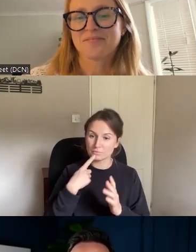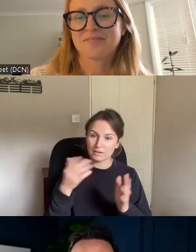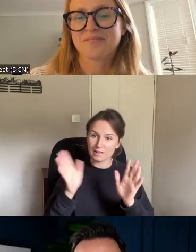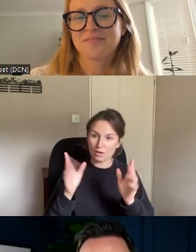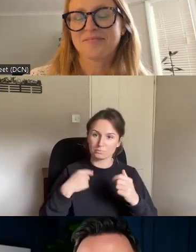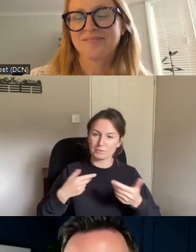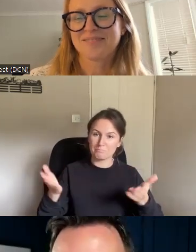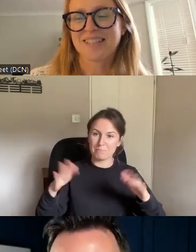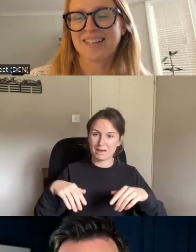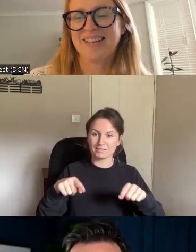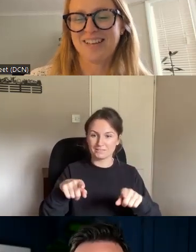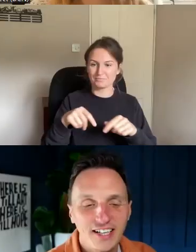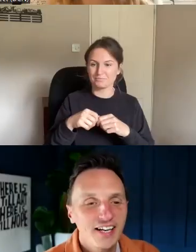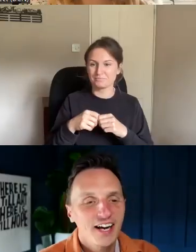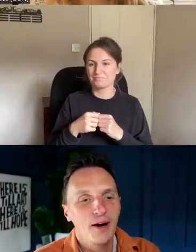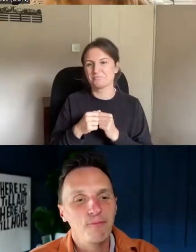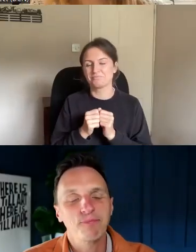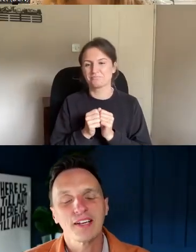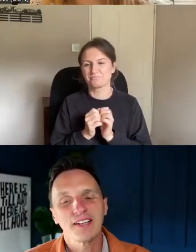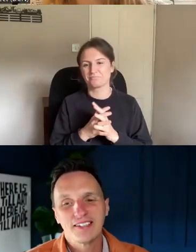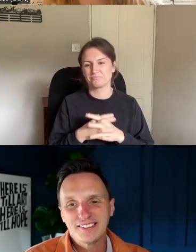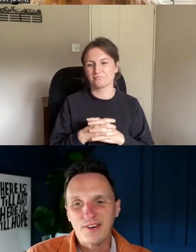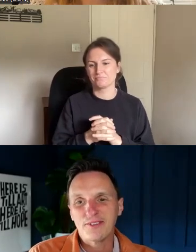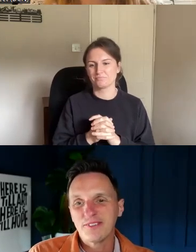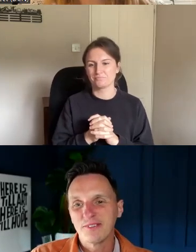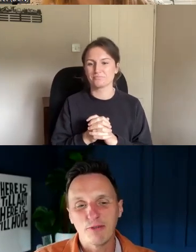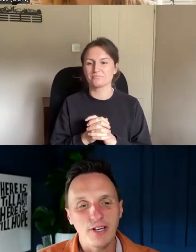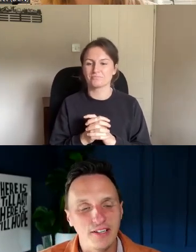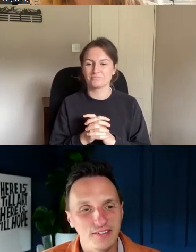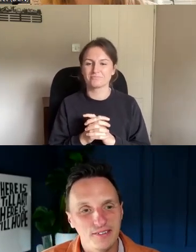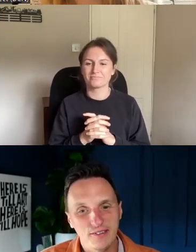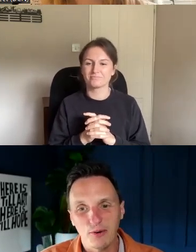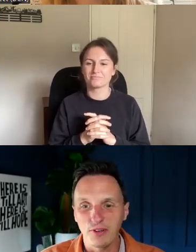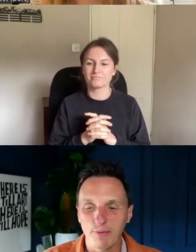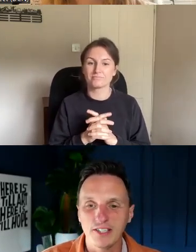"James is a great guy." Thanks, Holly. From reading all the applications